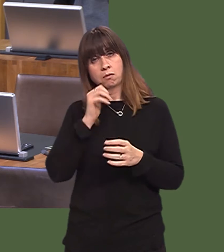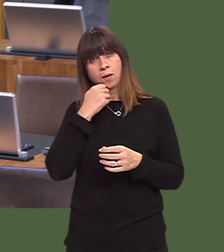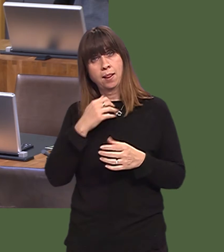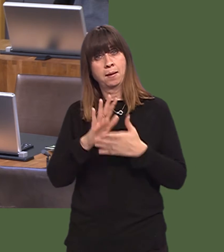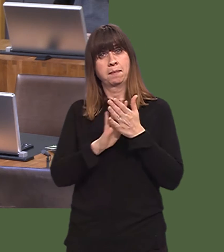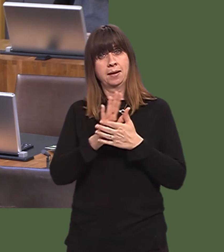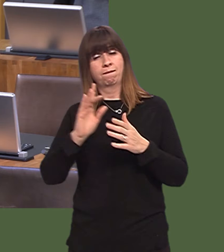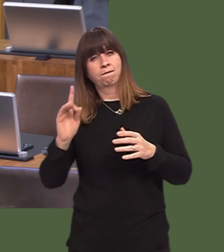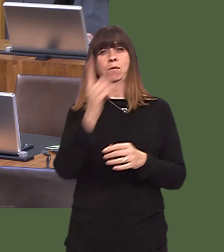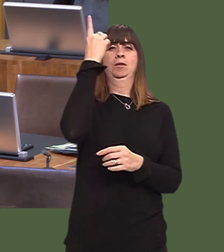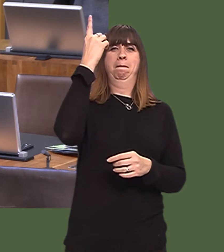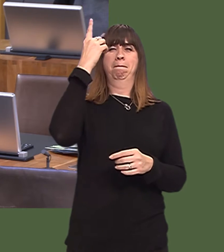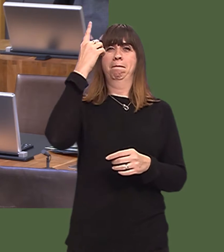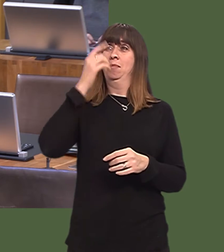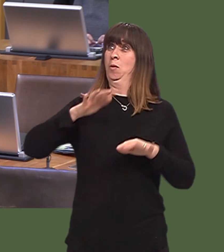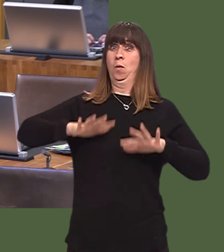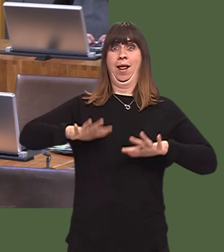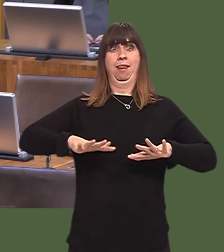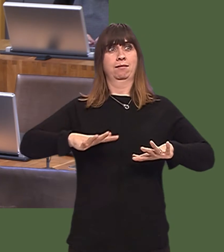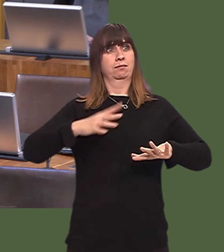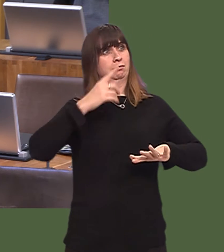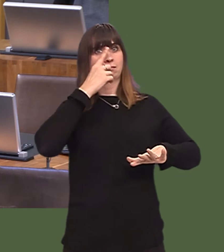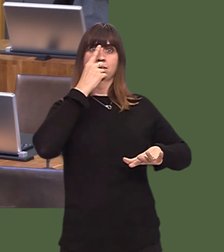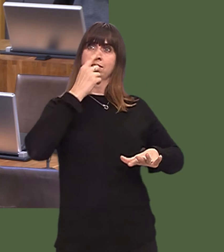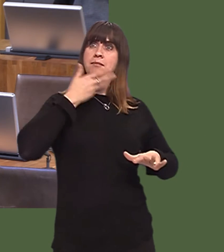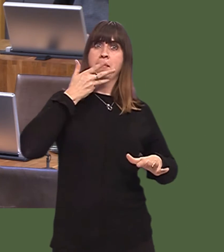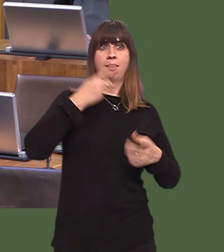For the first time, it will be the people of Wales who are able to determine what their